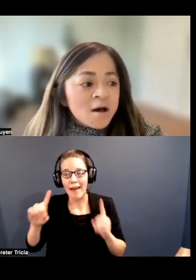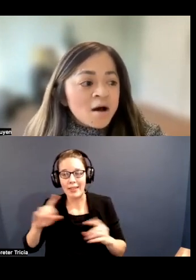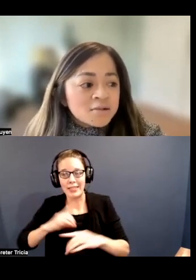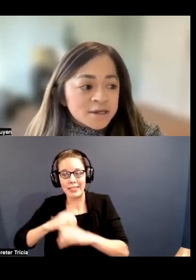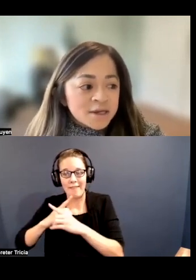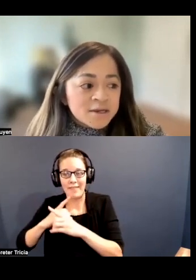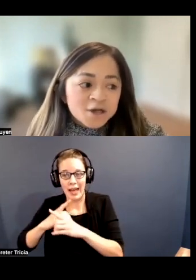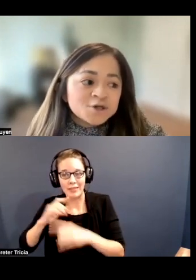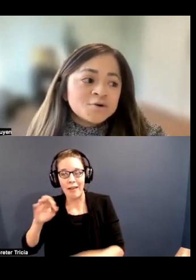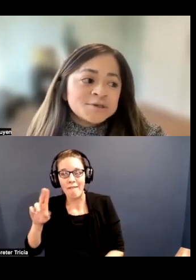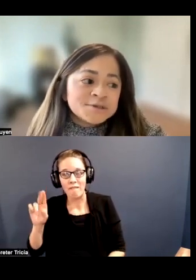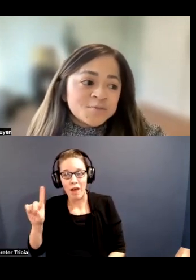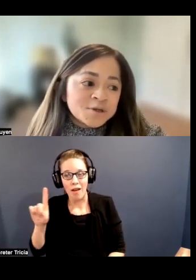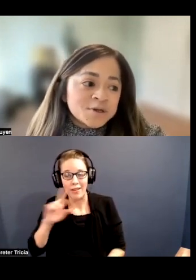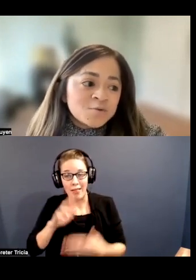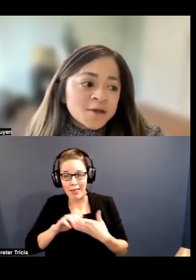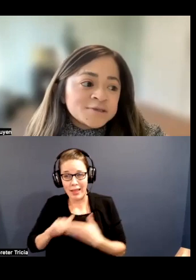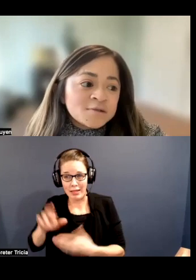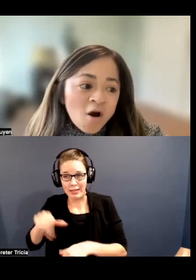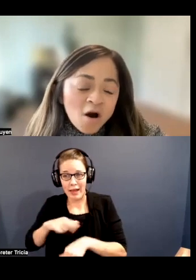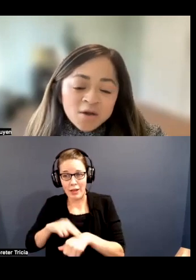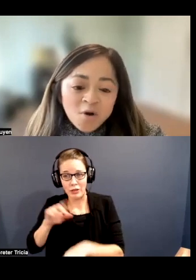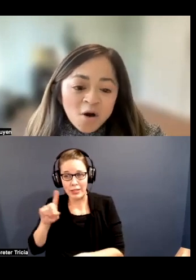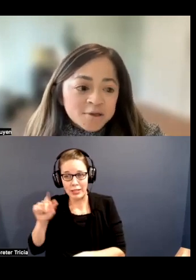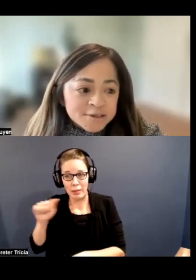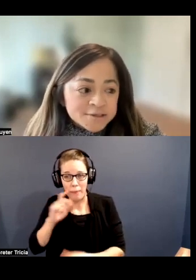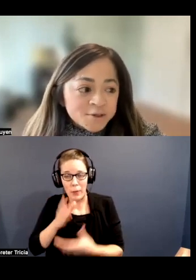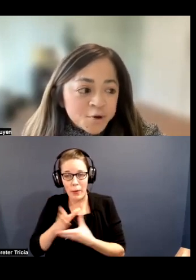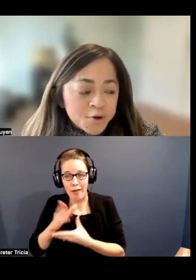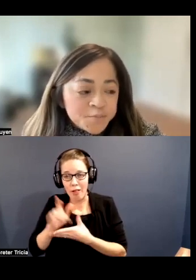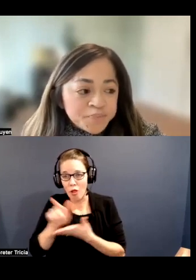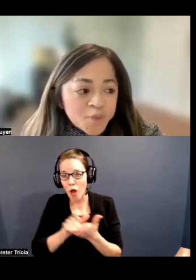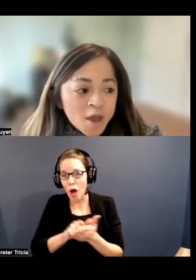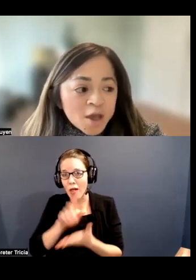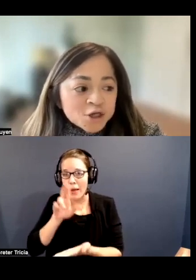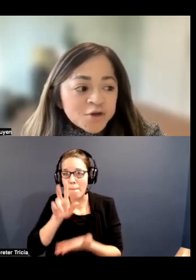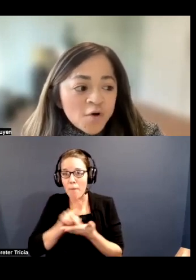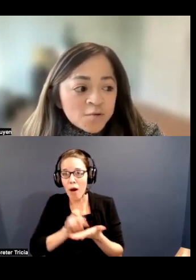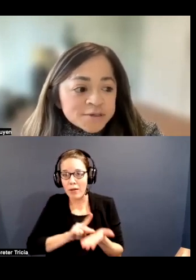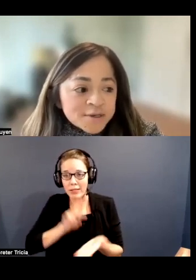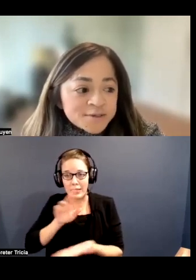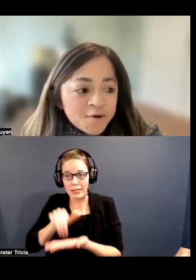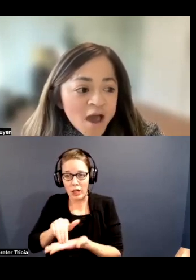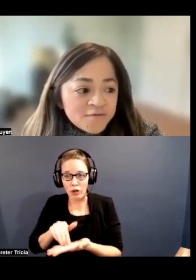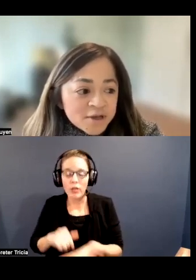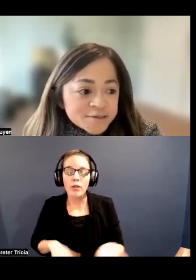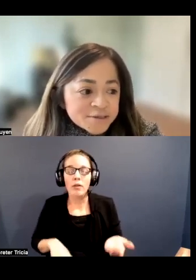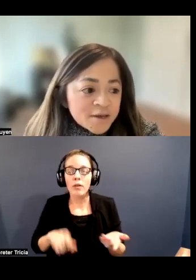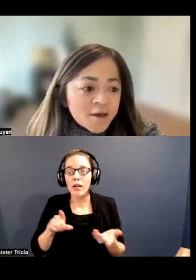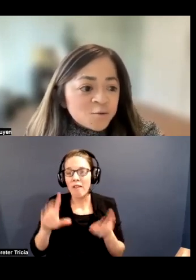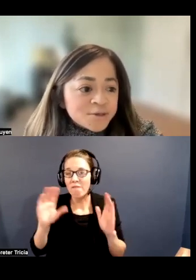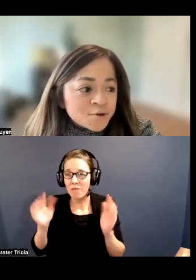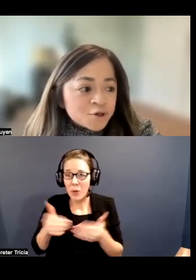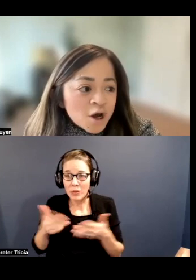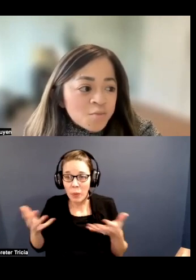a leading National Disability Rights Law and Policy Center. She focuses her advocacy and research on